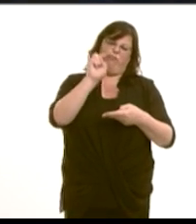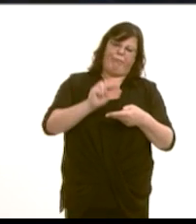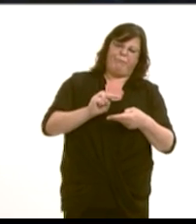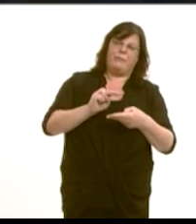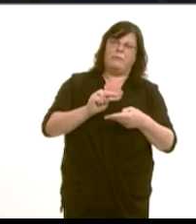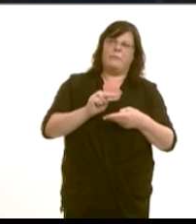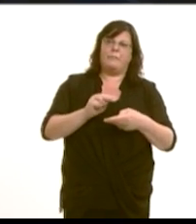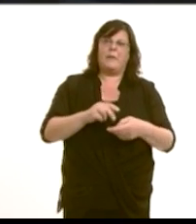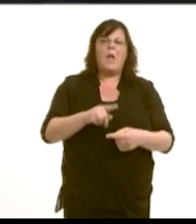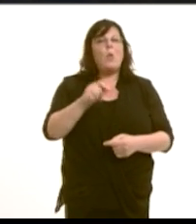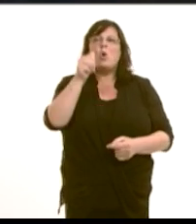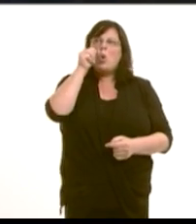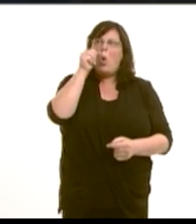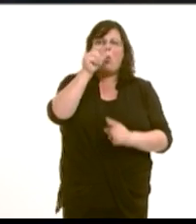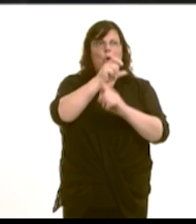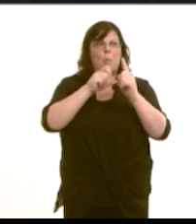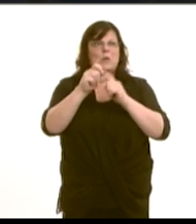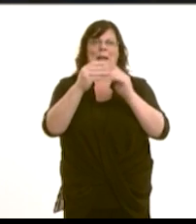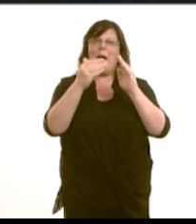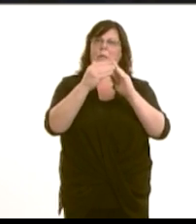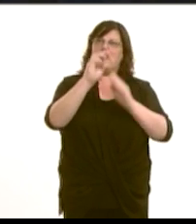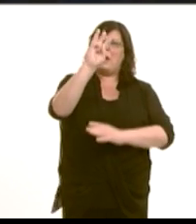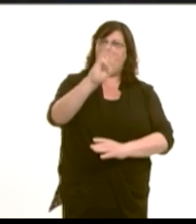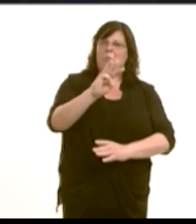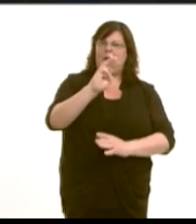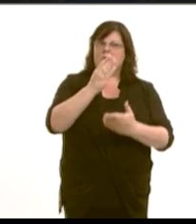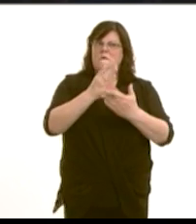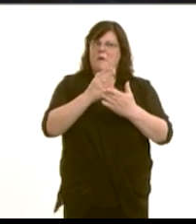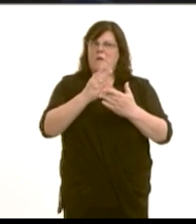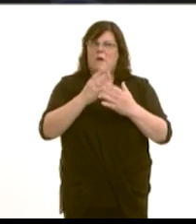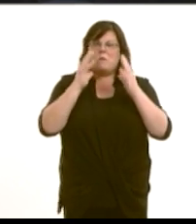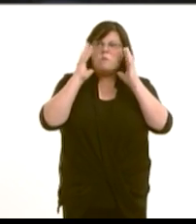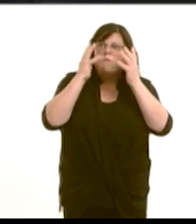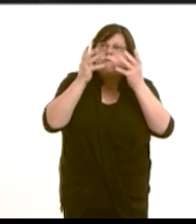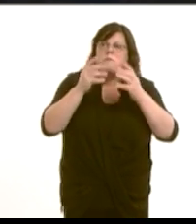This is something that Community Housing Cymru are very animated about at the moment.